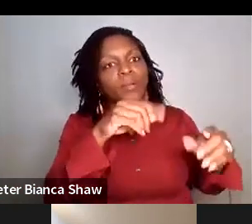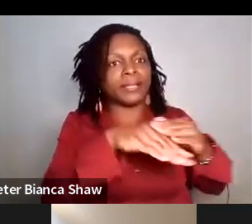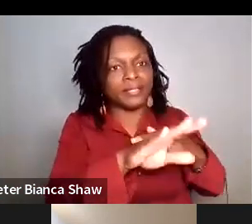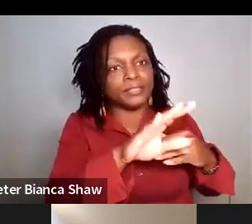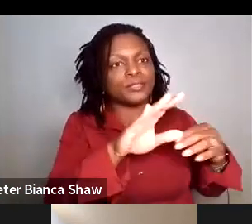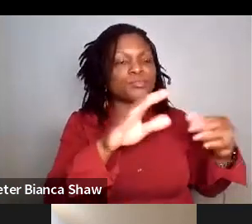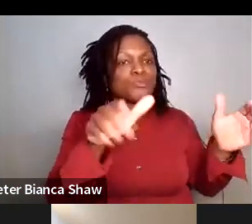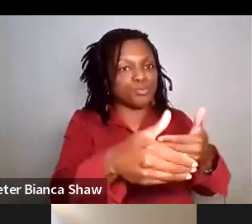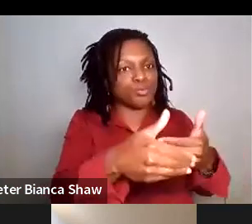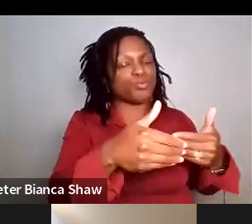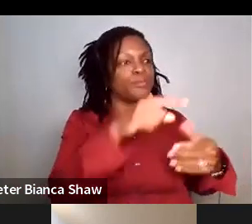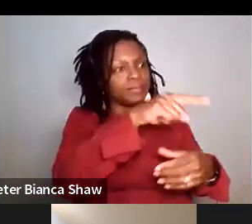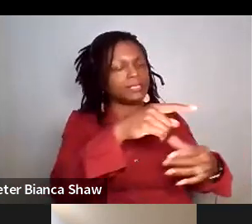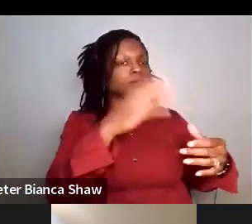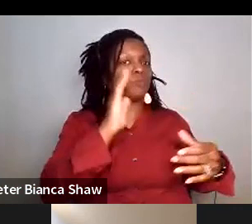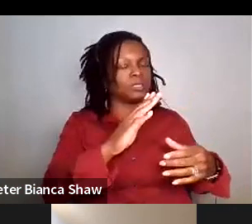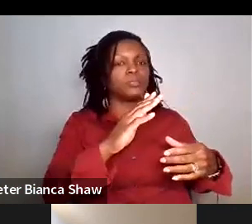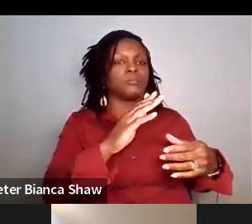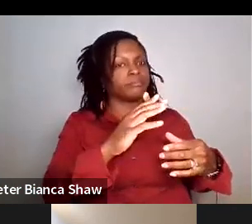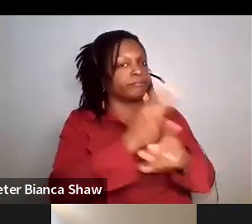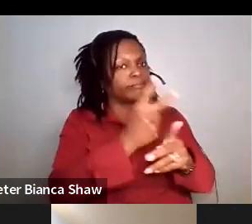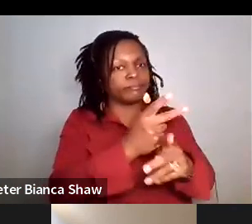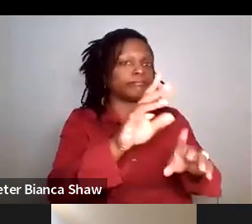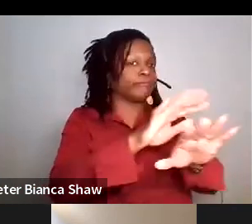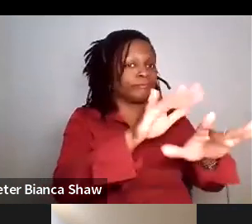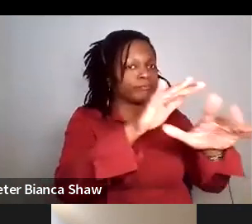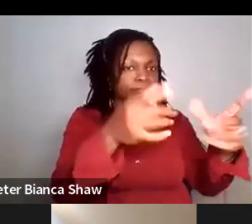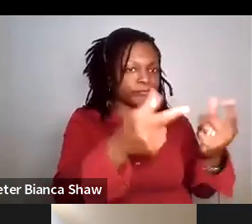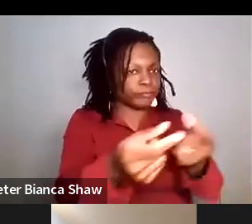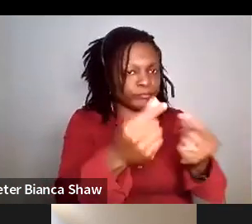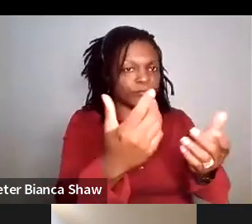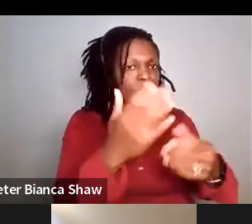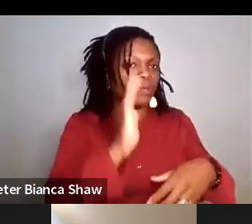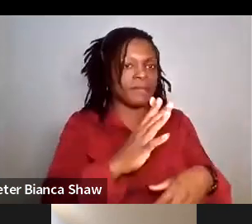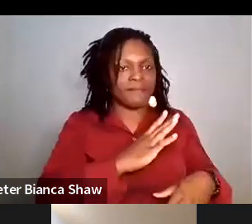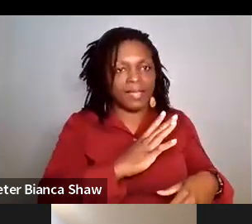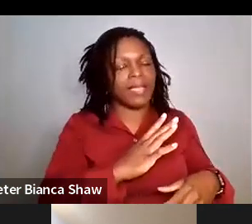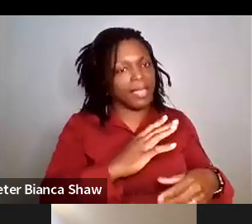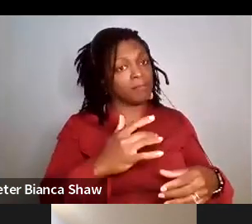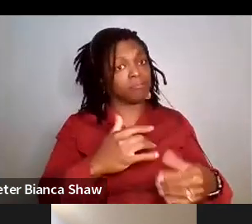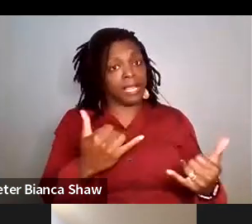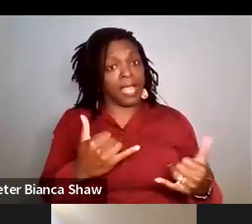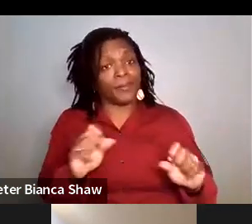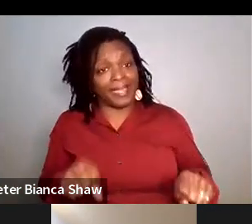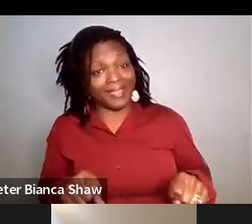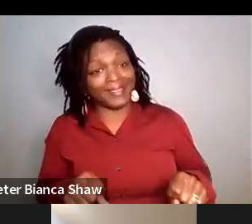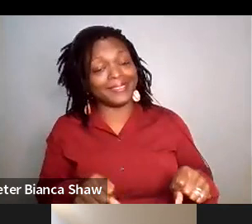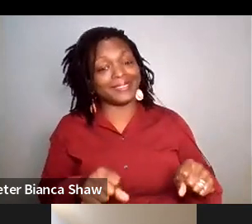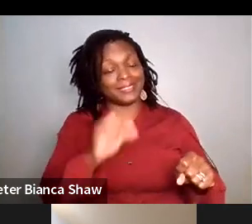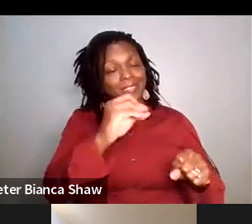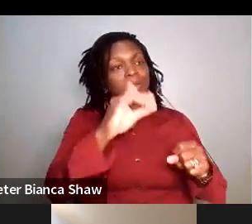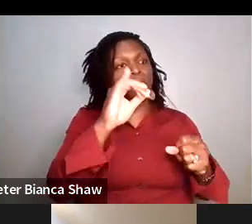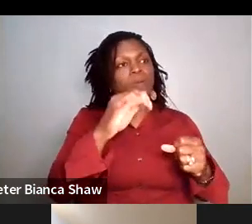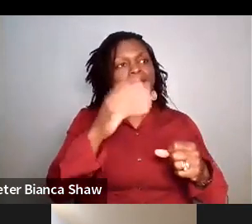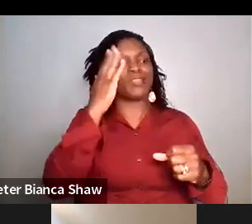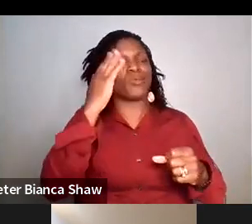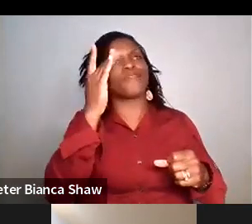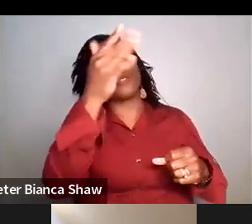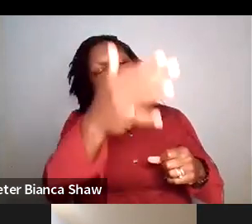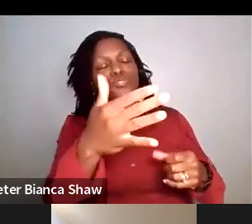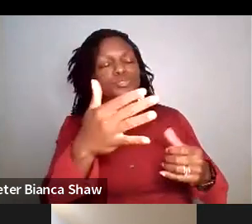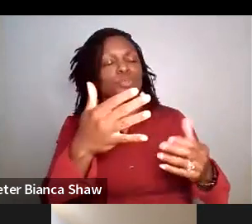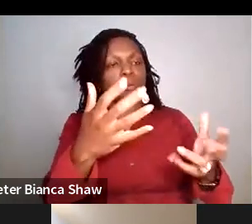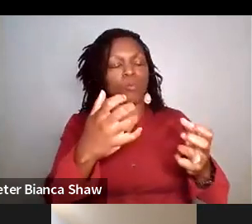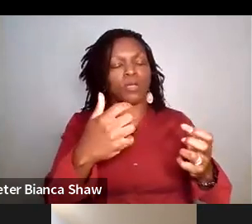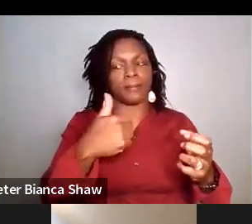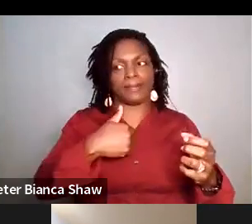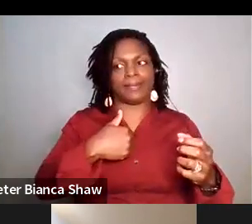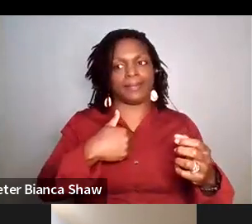fulfill those tasks to answer your question is basically trying to make sure that he's equipped where i'm no longer to be able to be in the picture support that I know he's able to sustain himself or